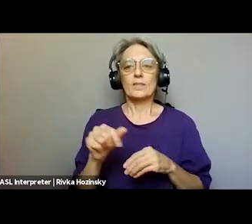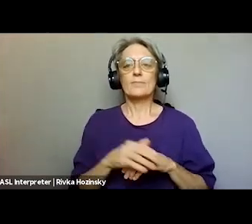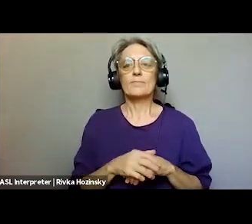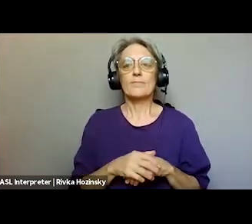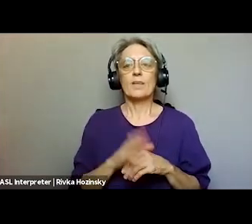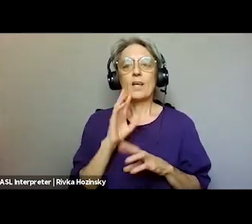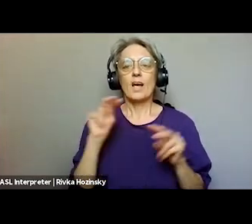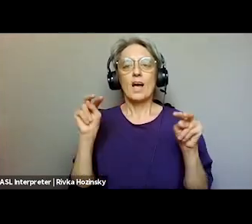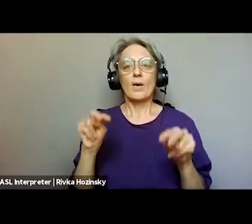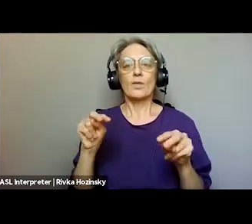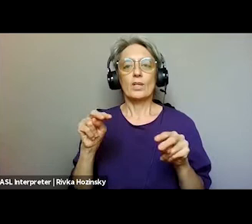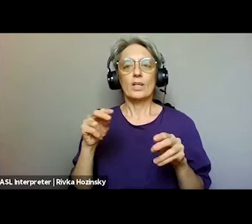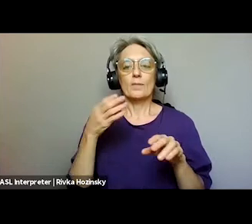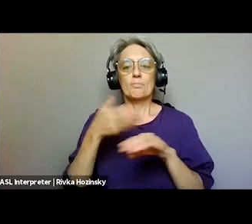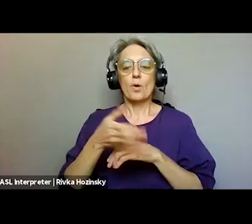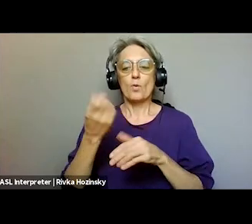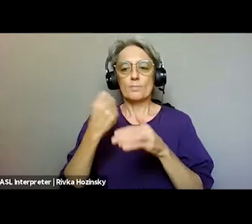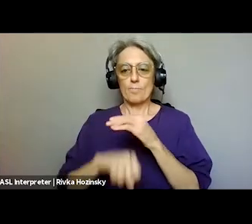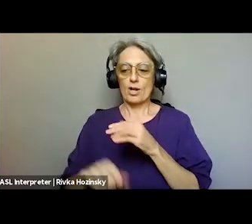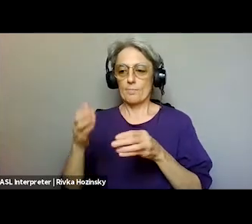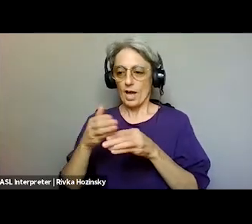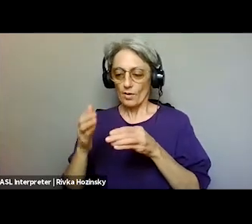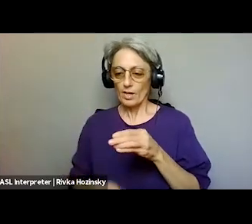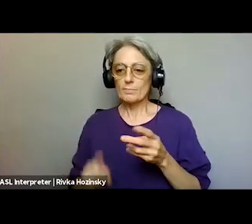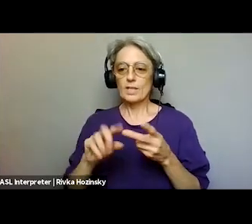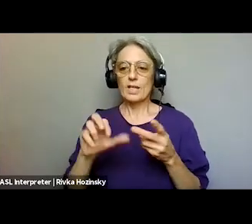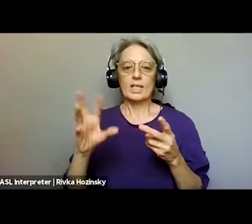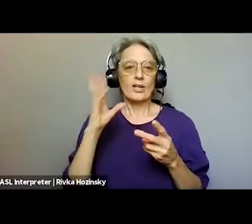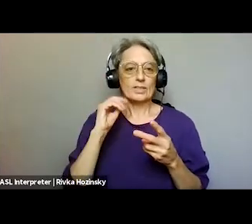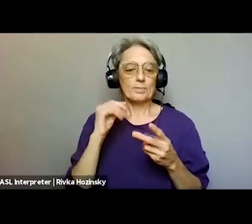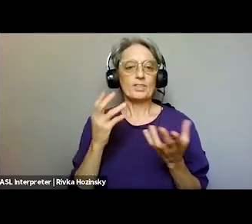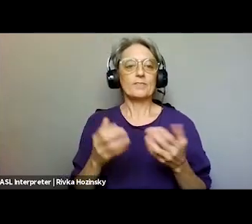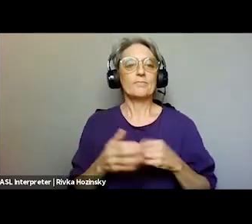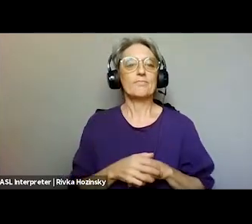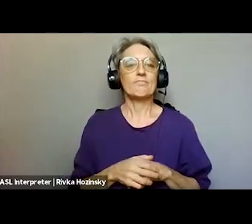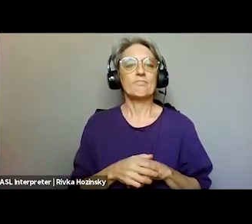postpartum outcomes and care experiences. I have no conflicts of interest to disclose,